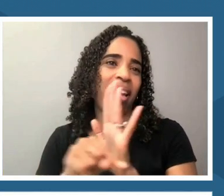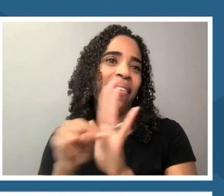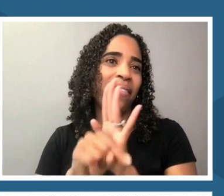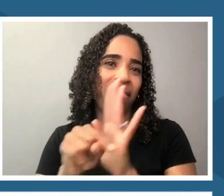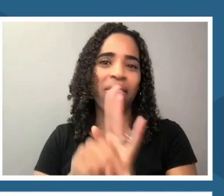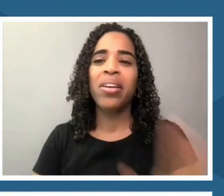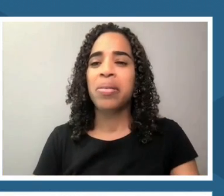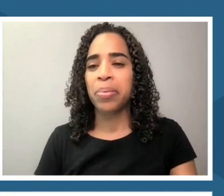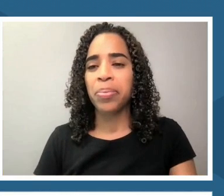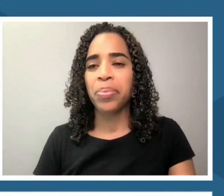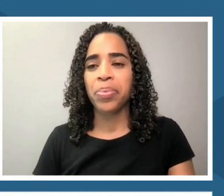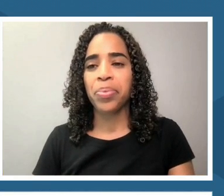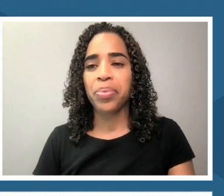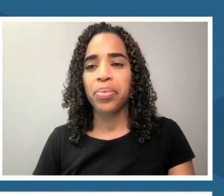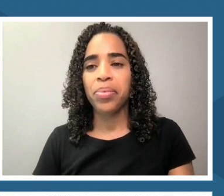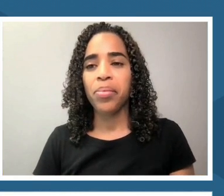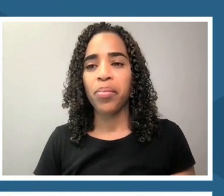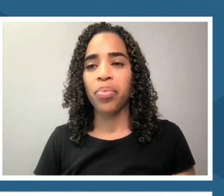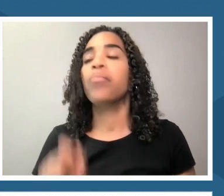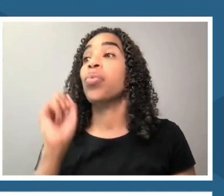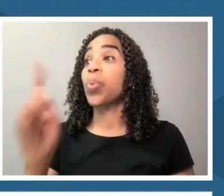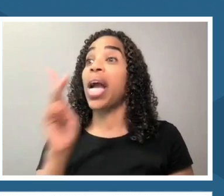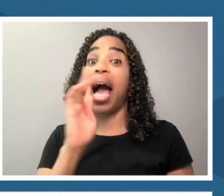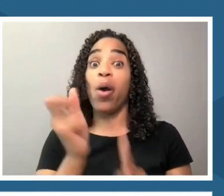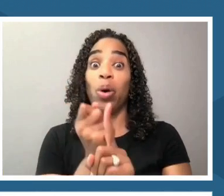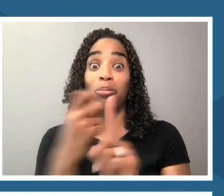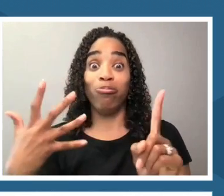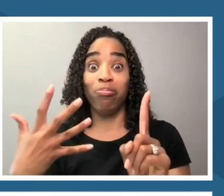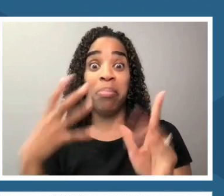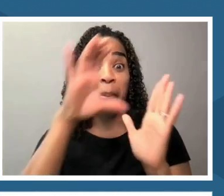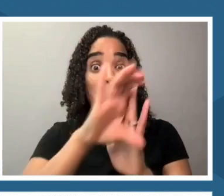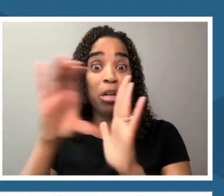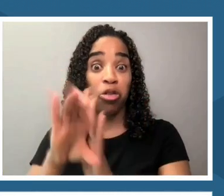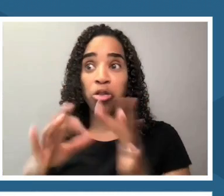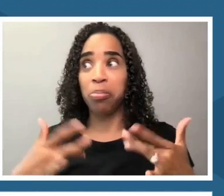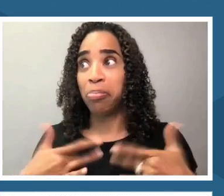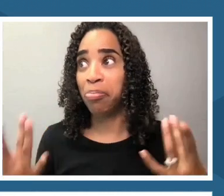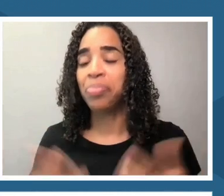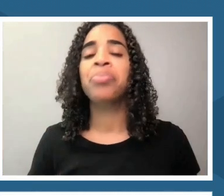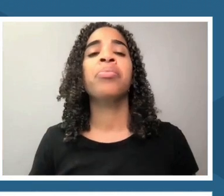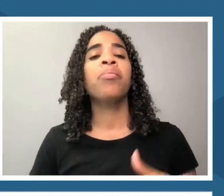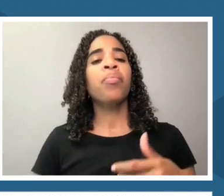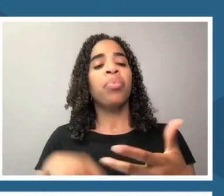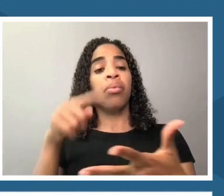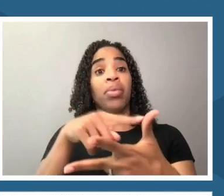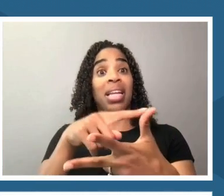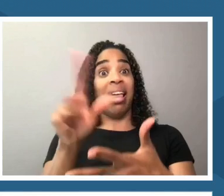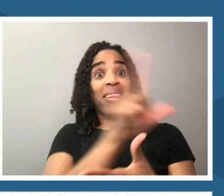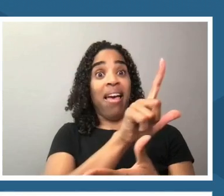um all right so let me give you a little bit more context here we'll start from the newspaper on the left so that is